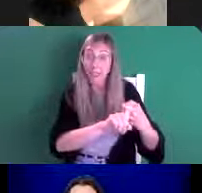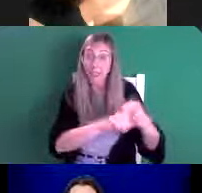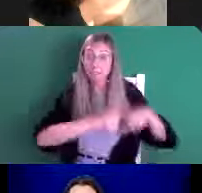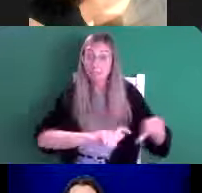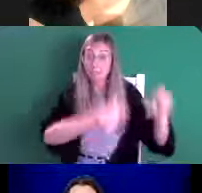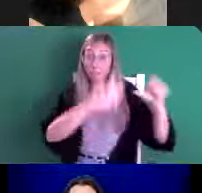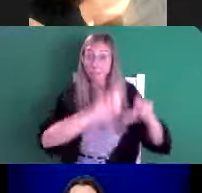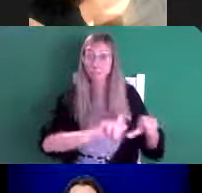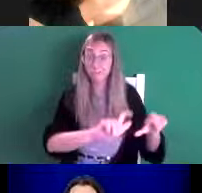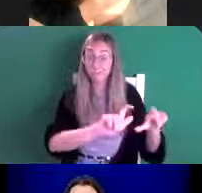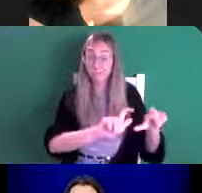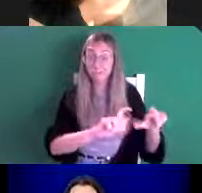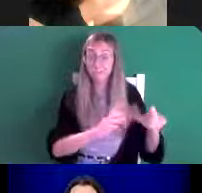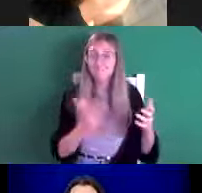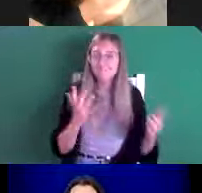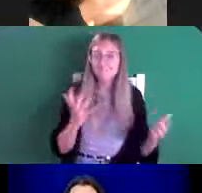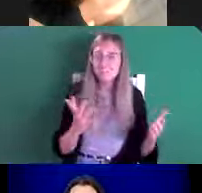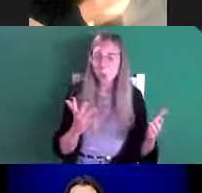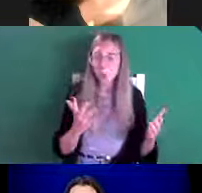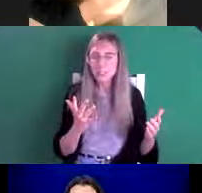but yet again it's another one as a starting point